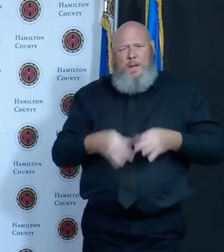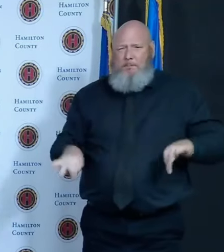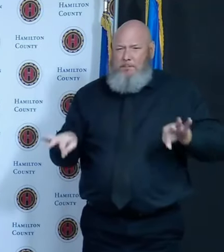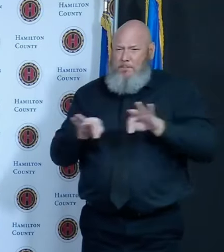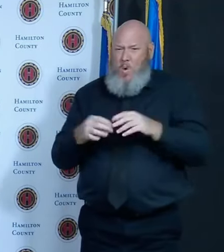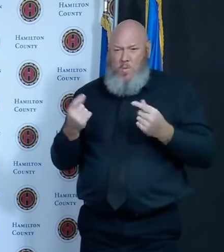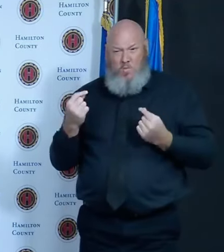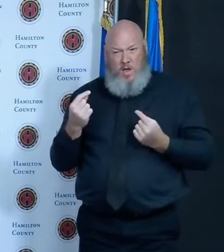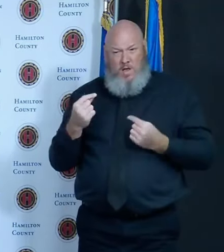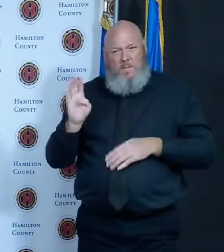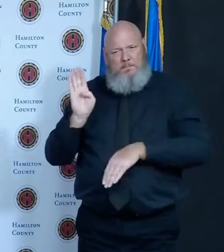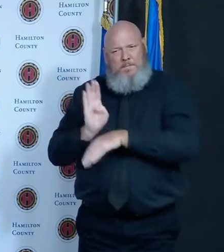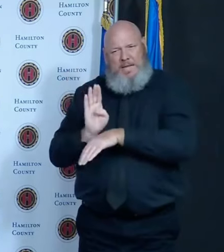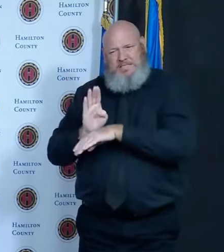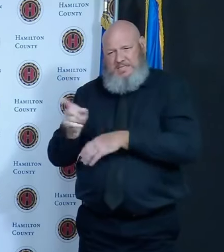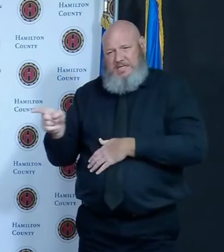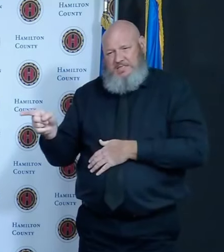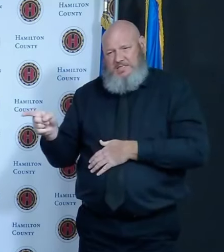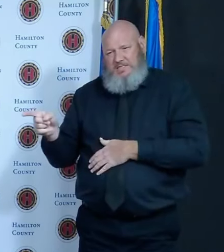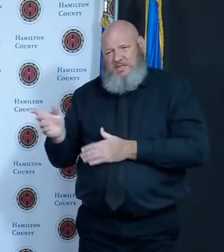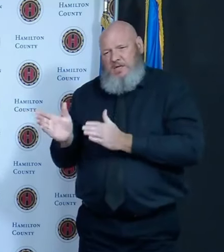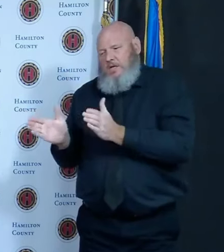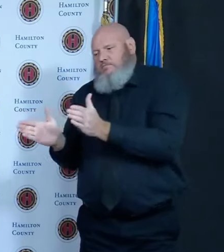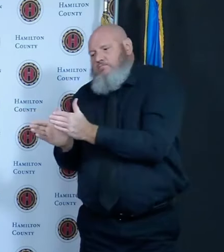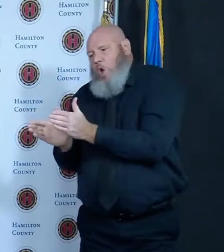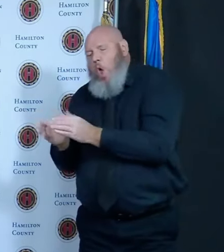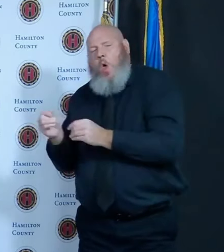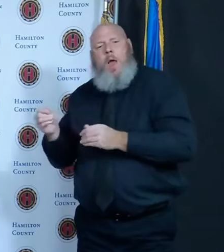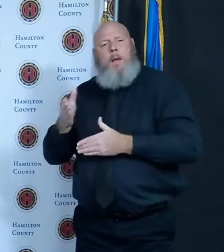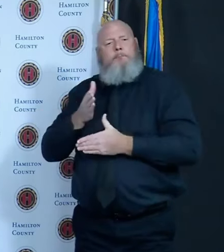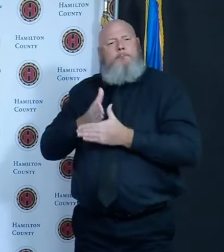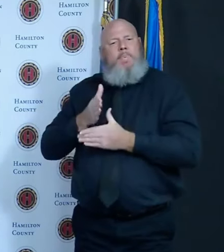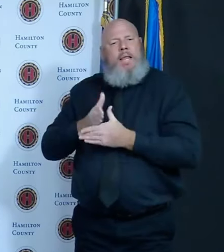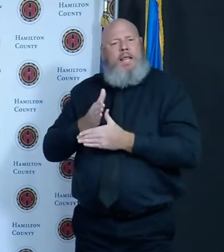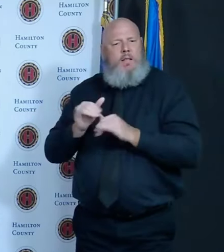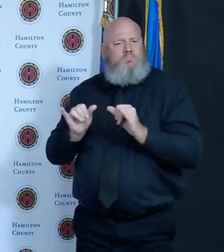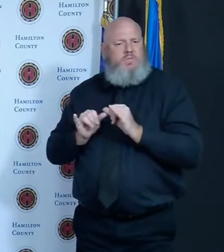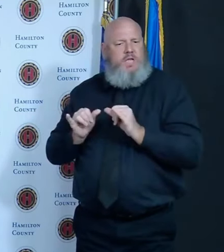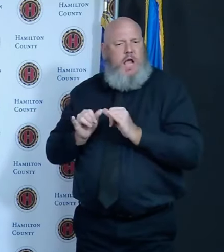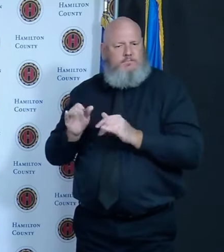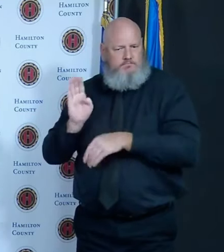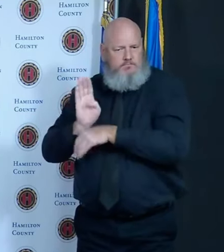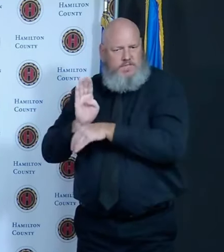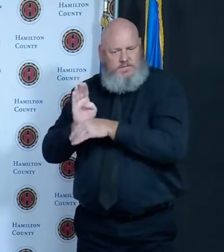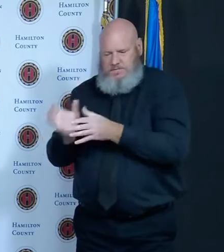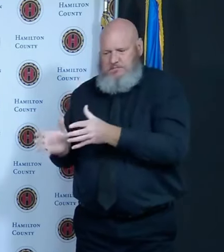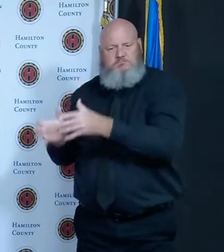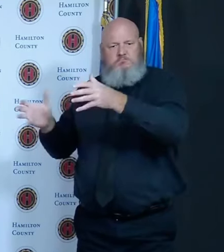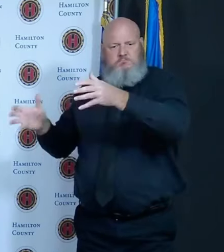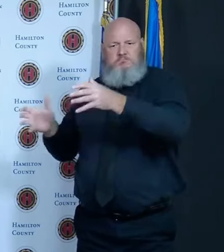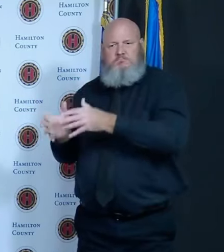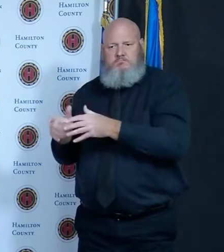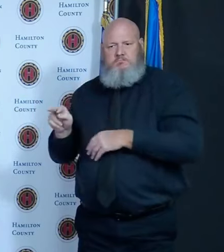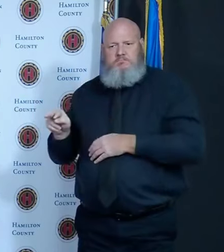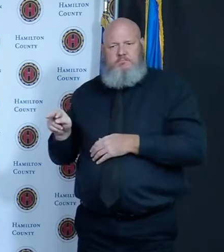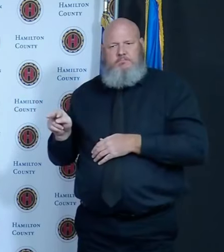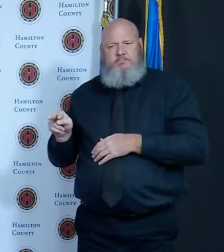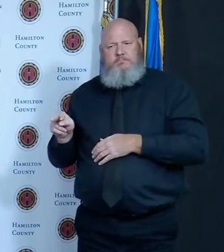mid-sized businesses in this current environment but just the businesses and